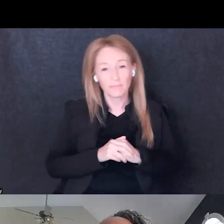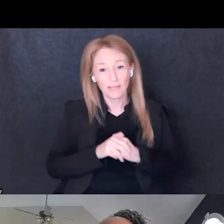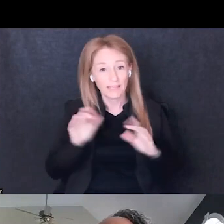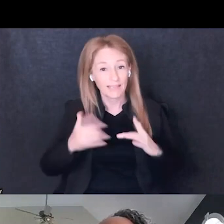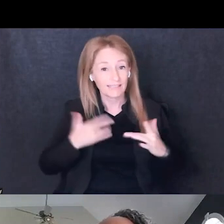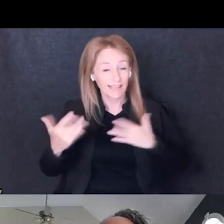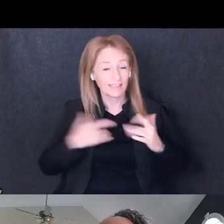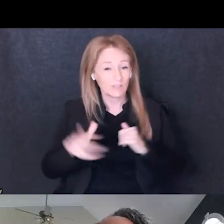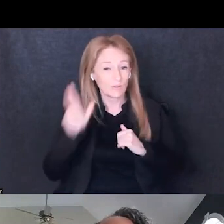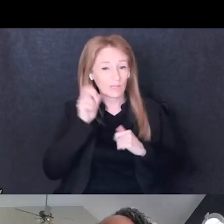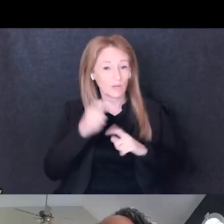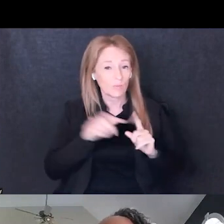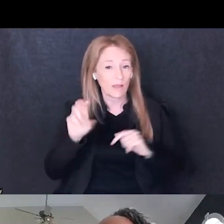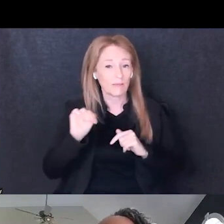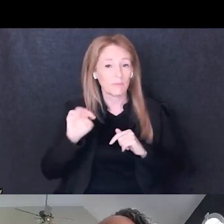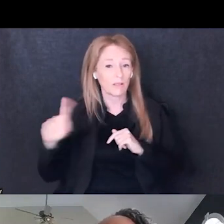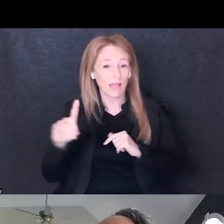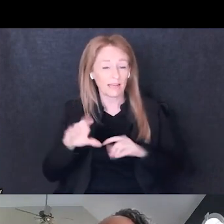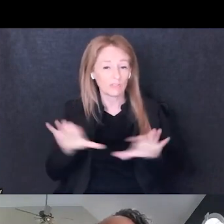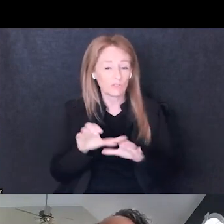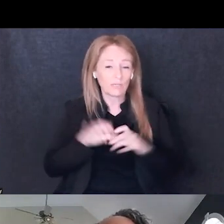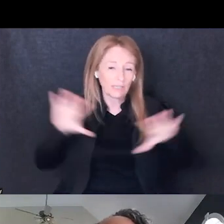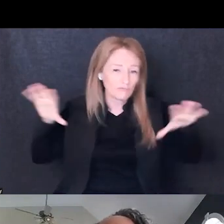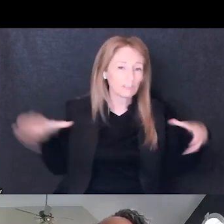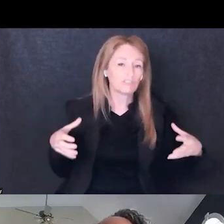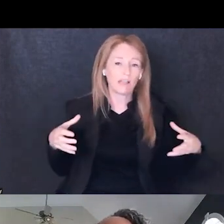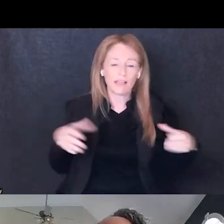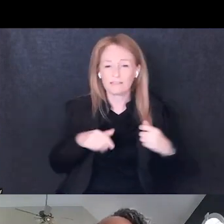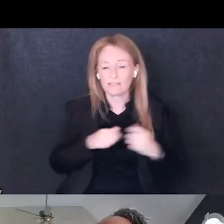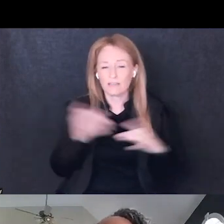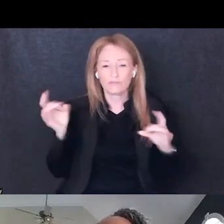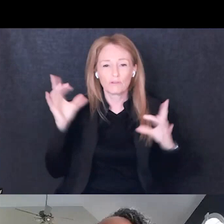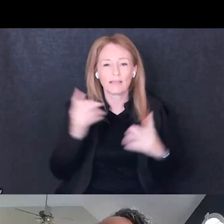REGIONALIZING CRISIS CARE IN GEORGIA.